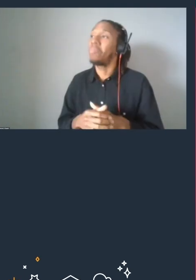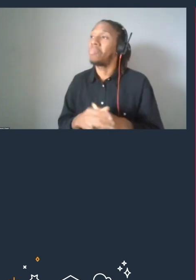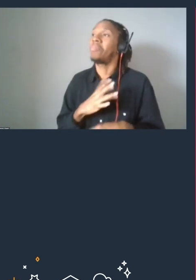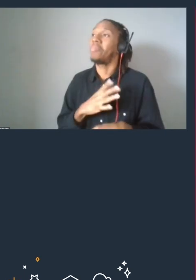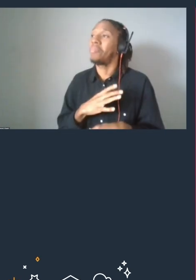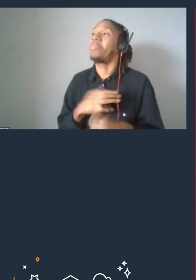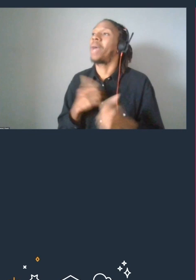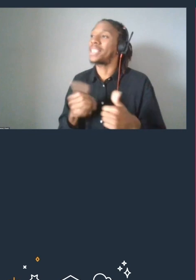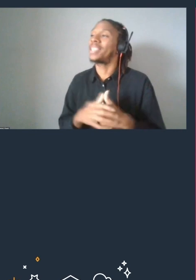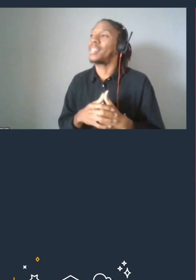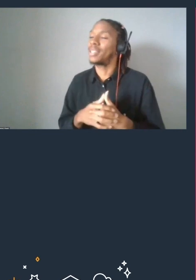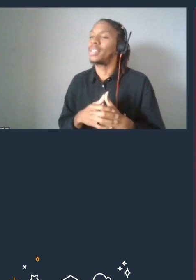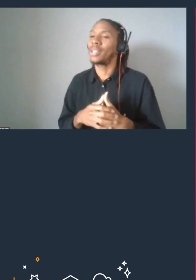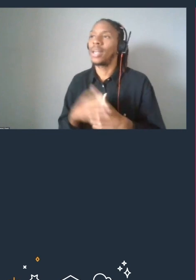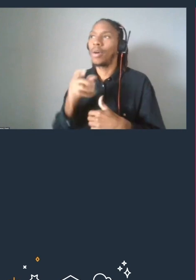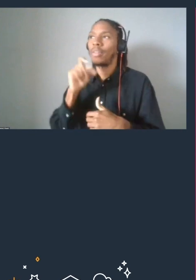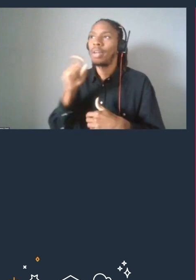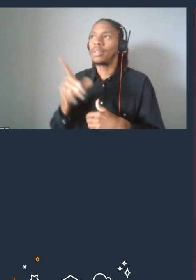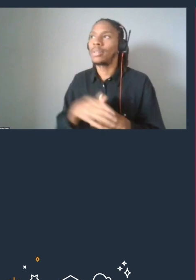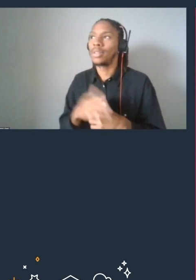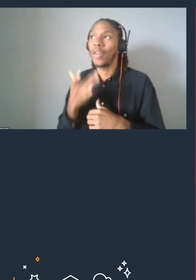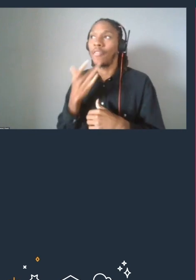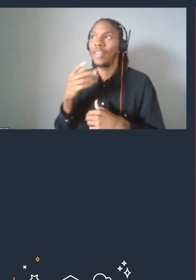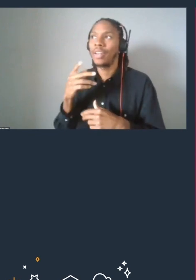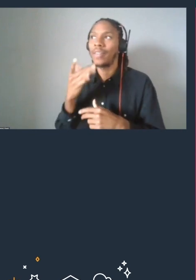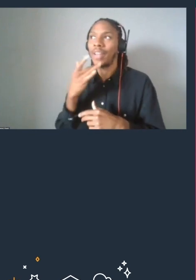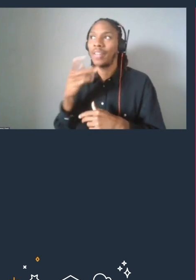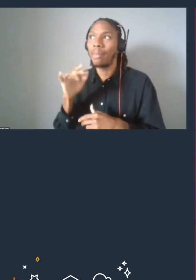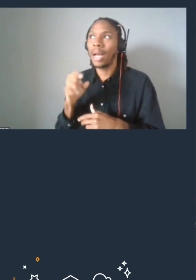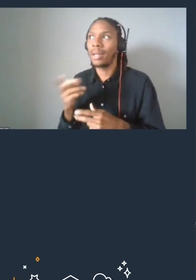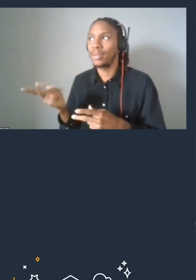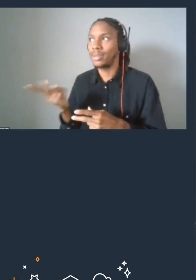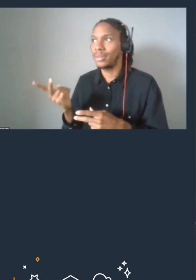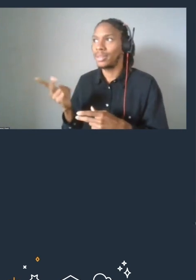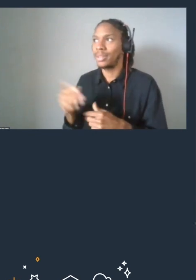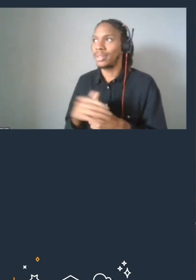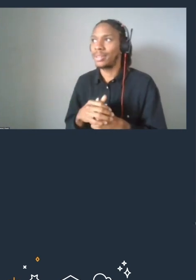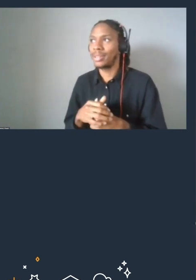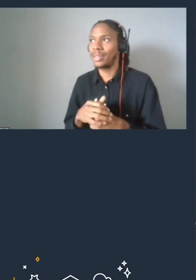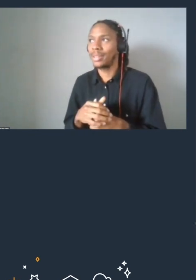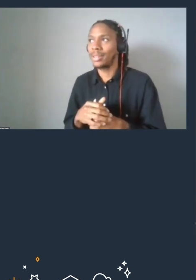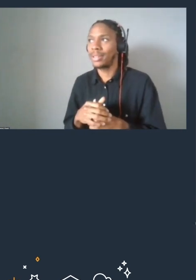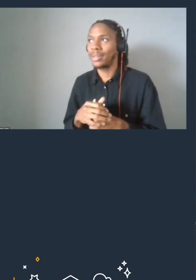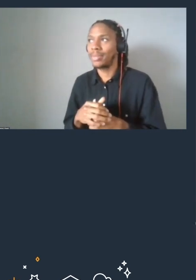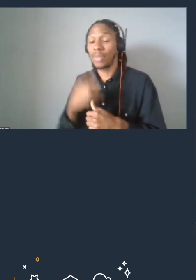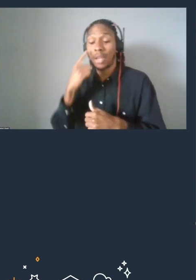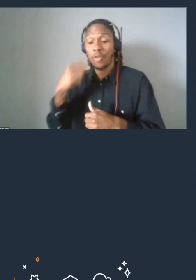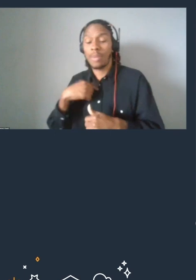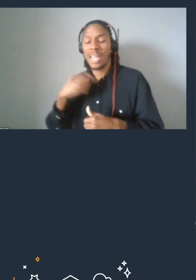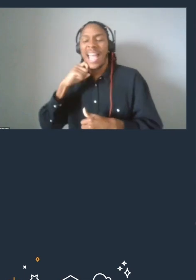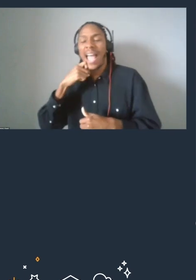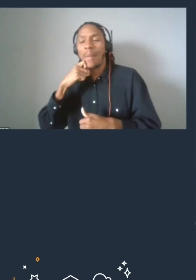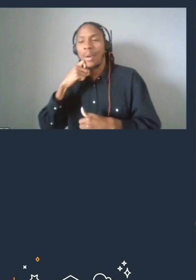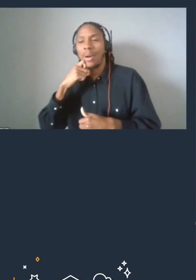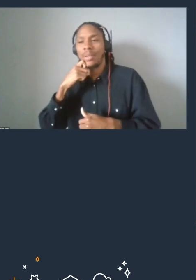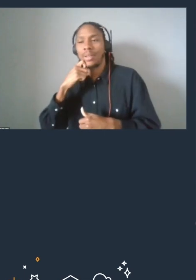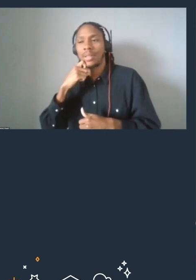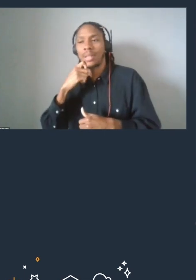And we forgot to ask, what's your favorite pies, guys? Nits. For me, apple pie. Apple pie, huh? I love cherry pie.